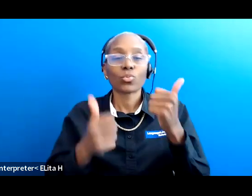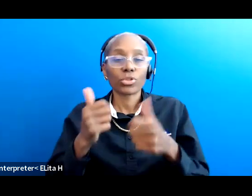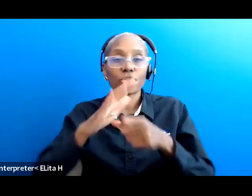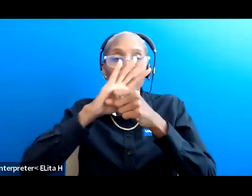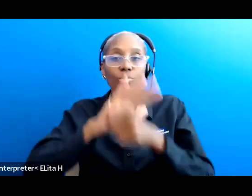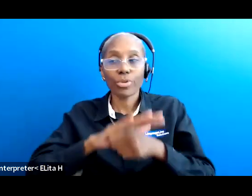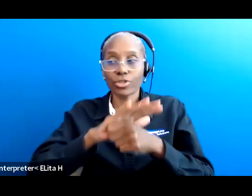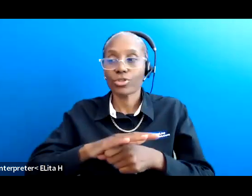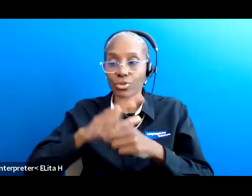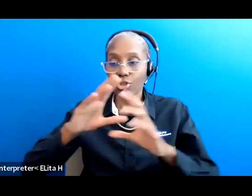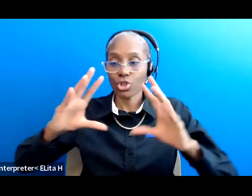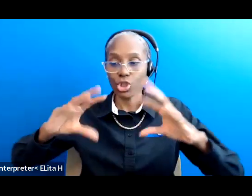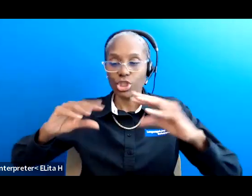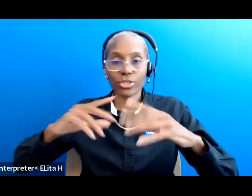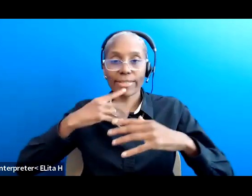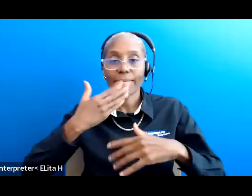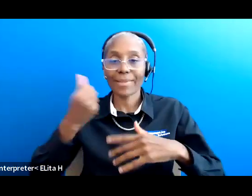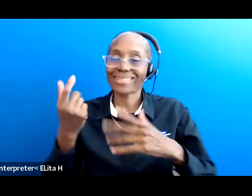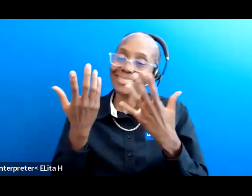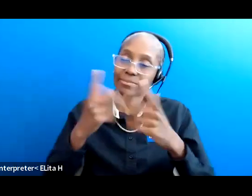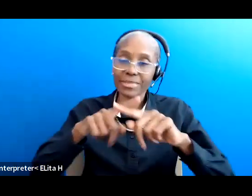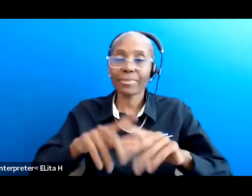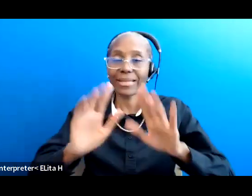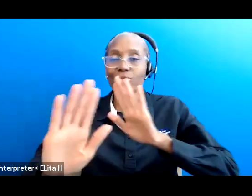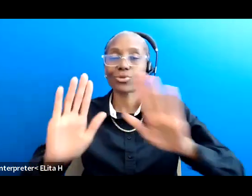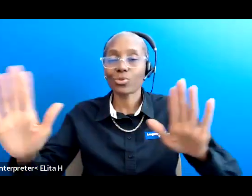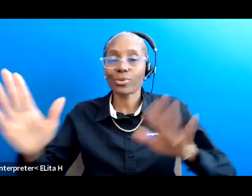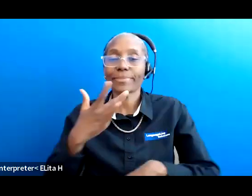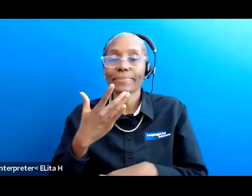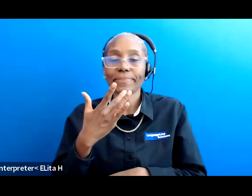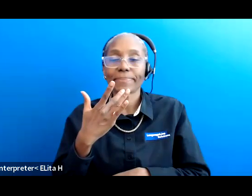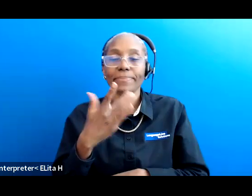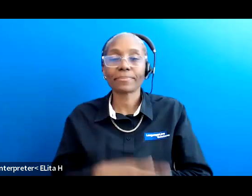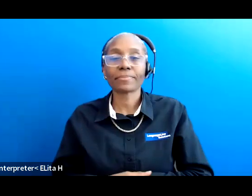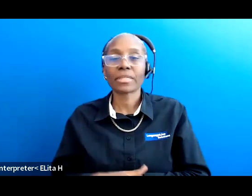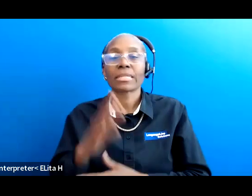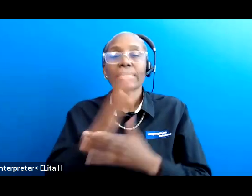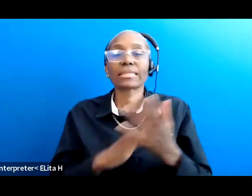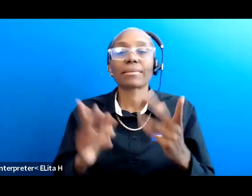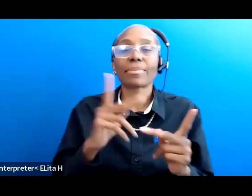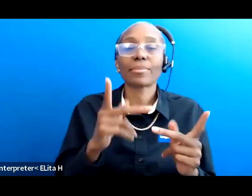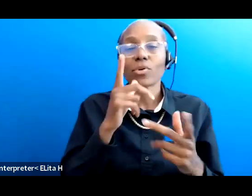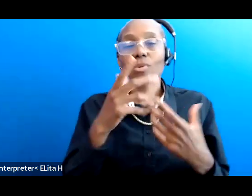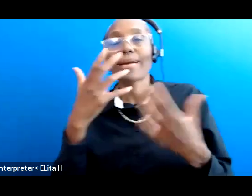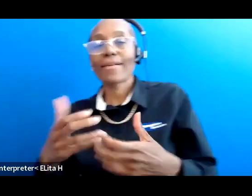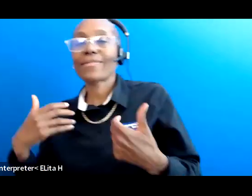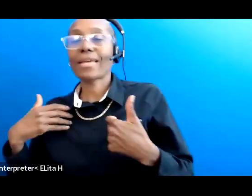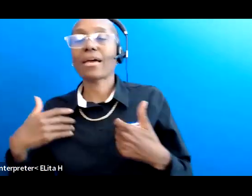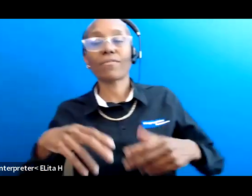Well, it varies by people. Some people who are heavier will have more body weight being put on